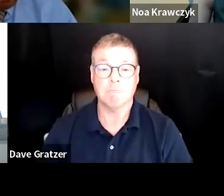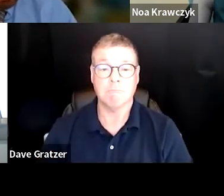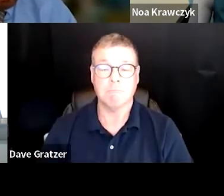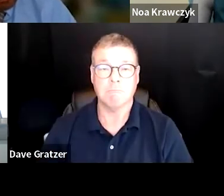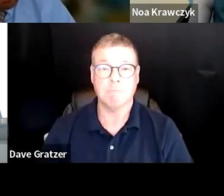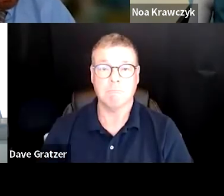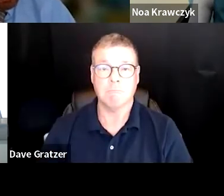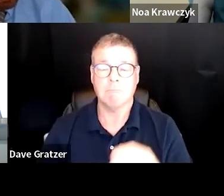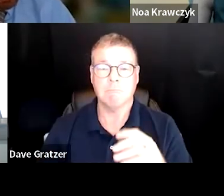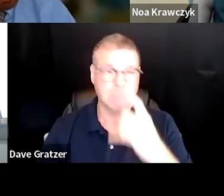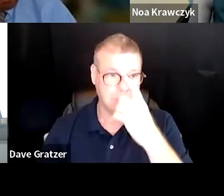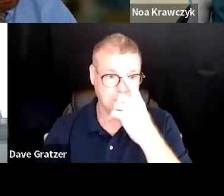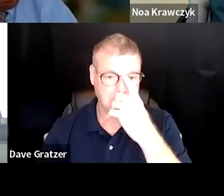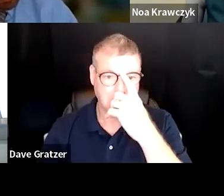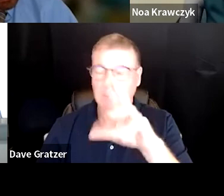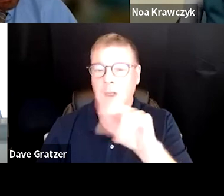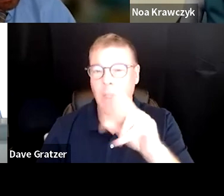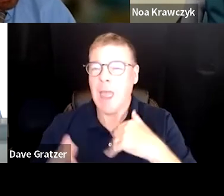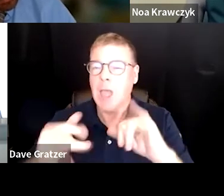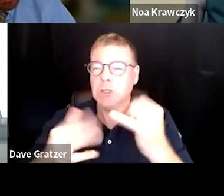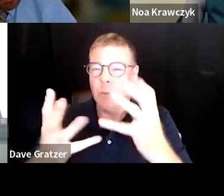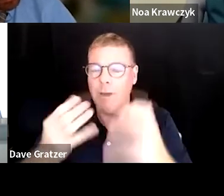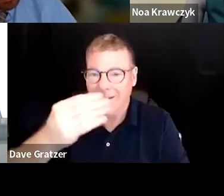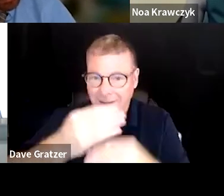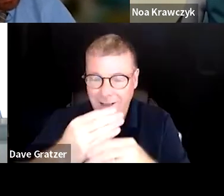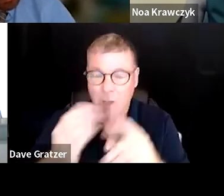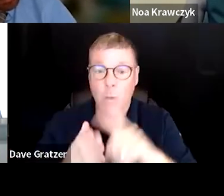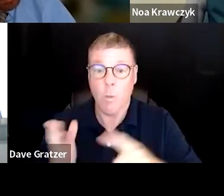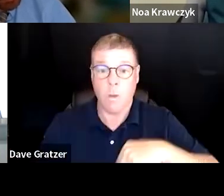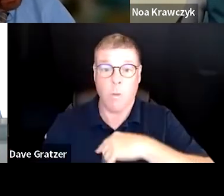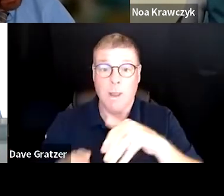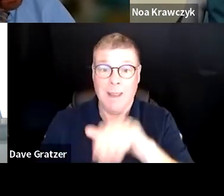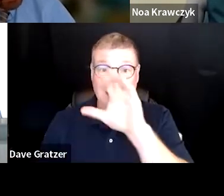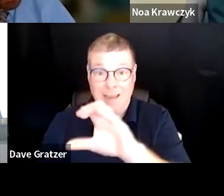No I mean, I will just add what we do in the Camden County jail is knowing